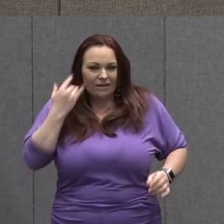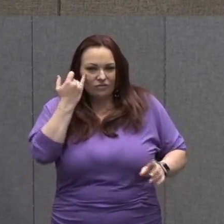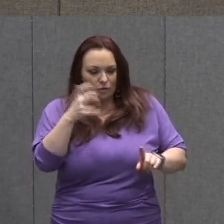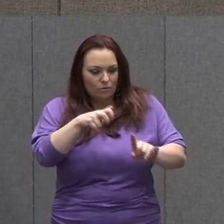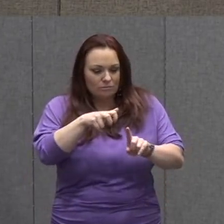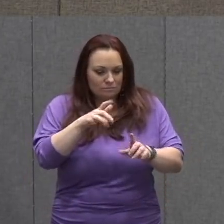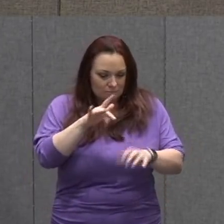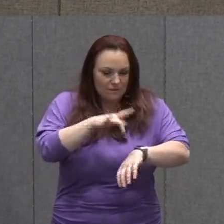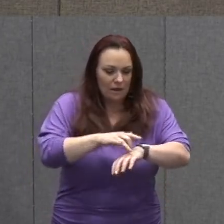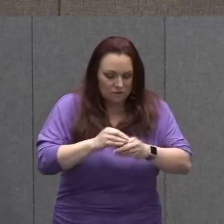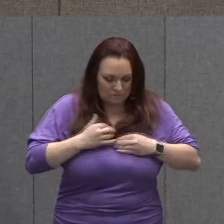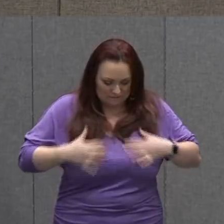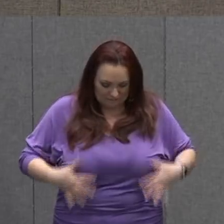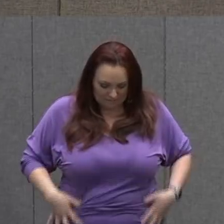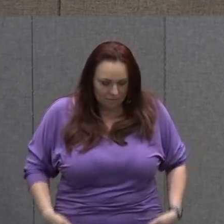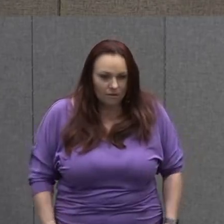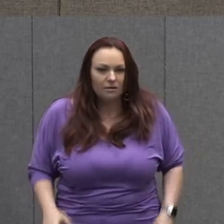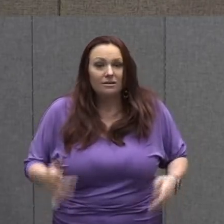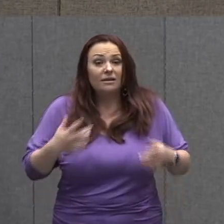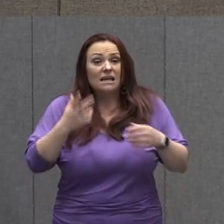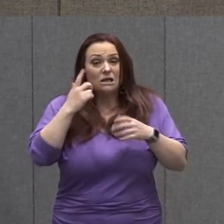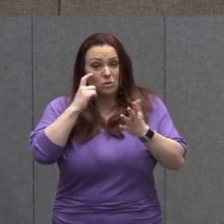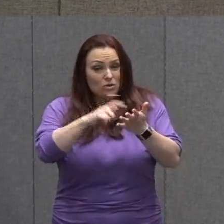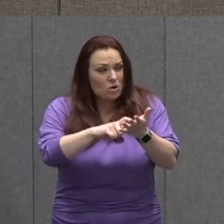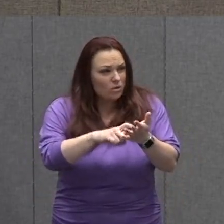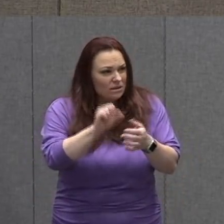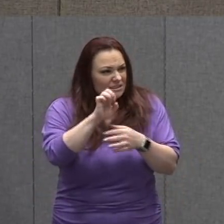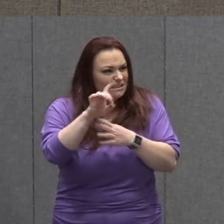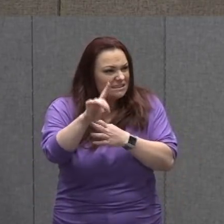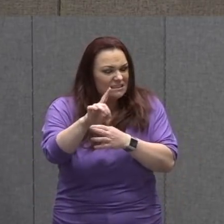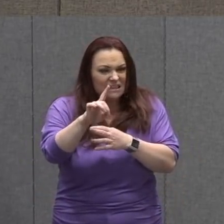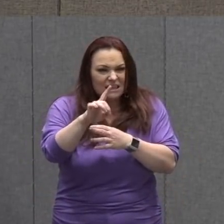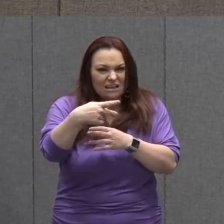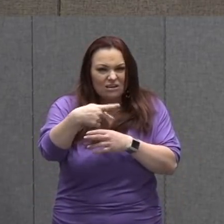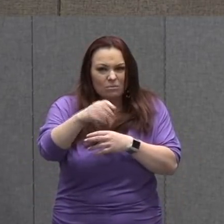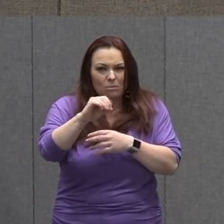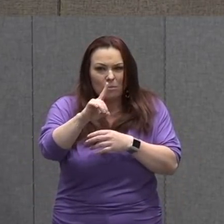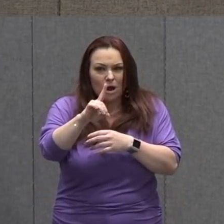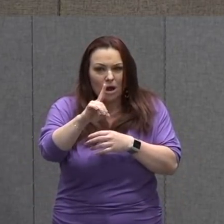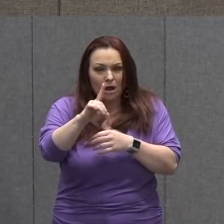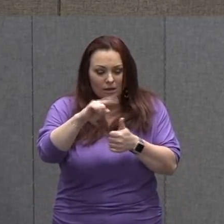at this seed pod what do you notice? Or maybe you've felt one before.